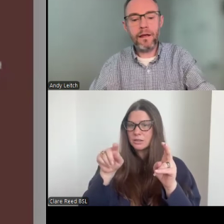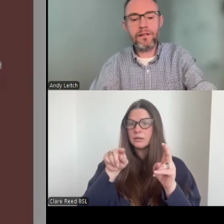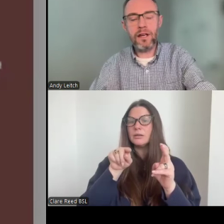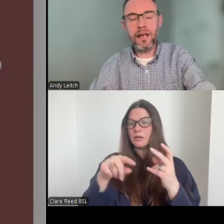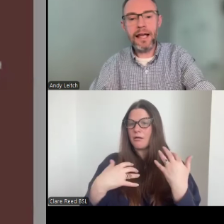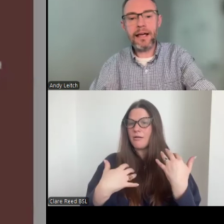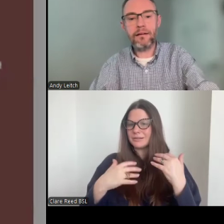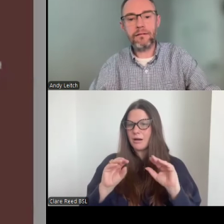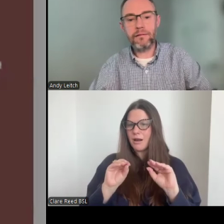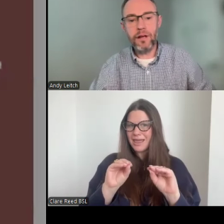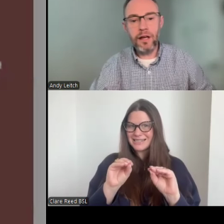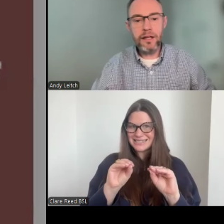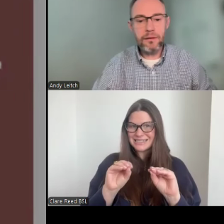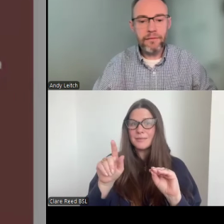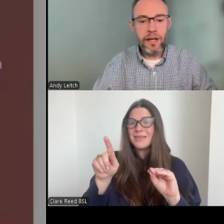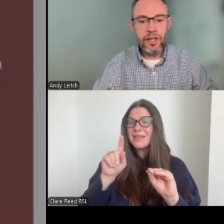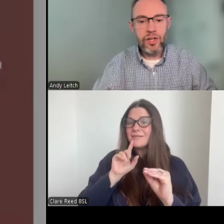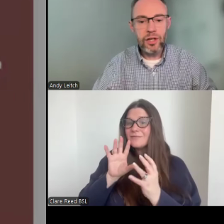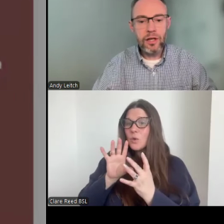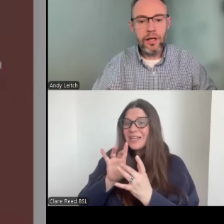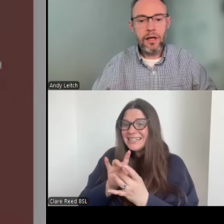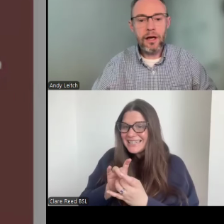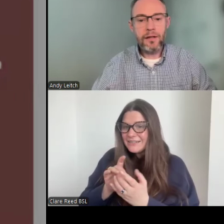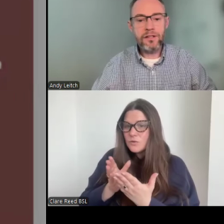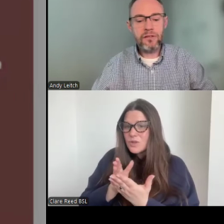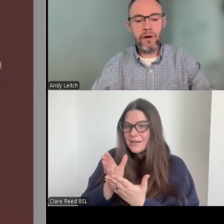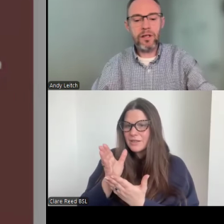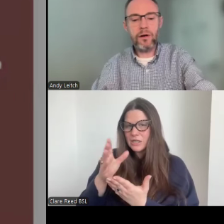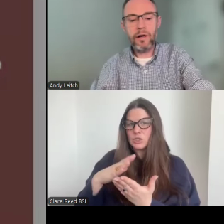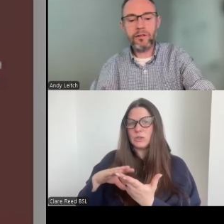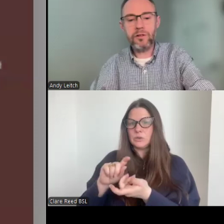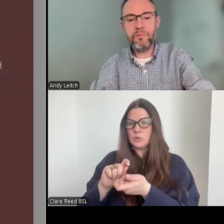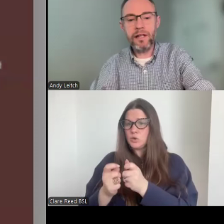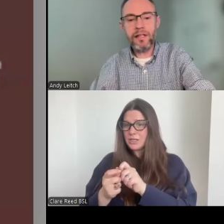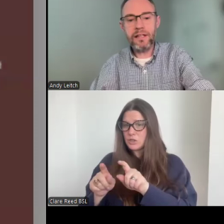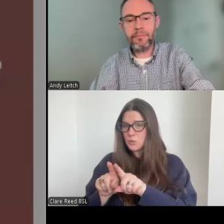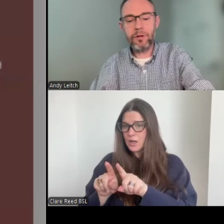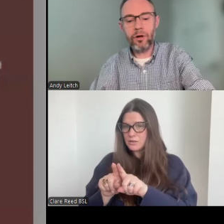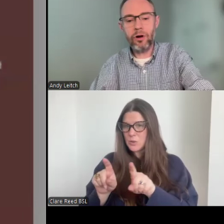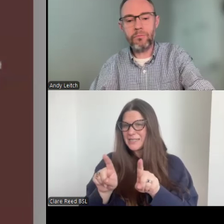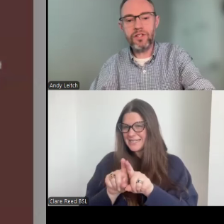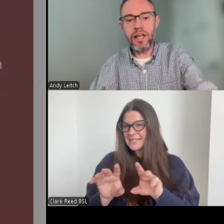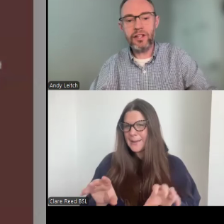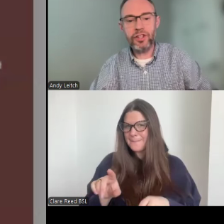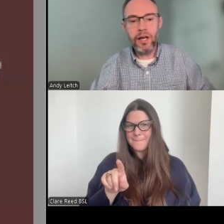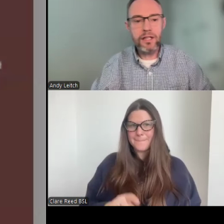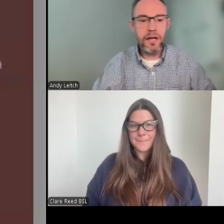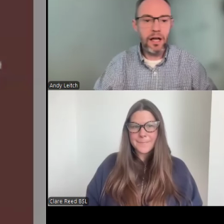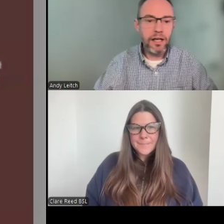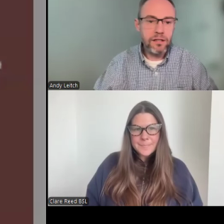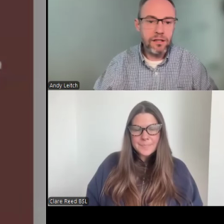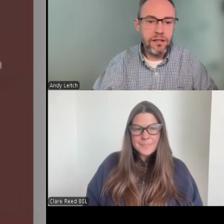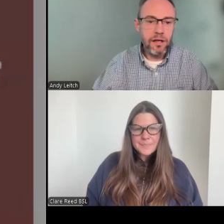That's the link, if you like, in the navigation. This is my URL. It's brandysnap.com/guitarlessons.